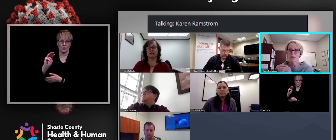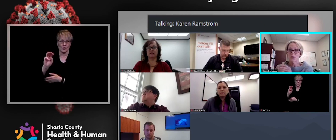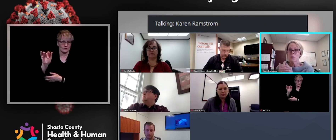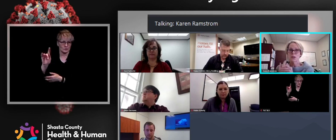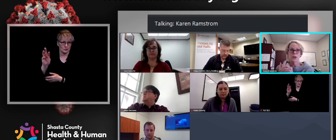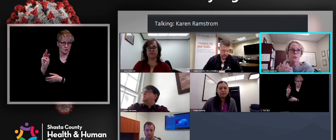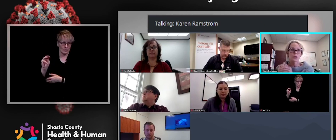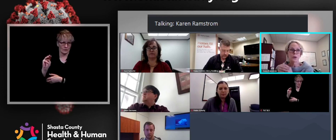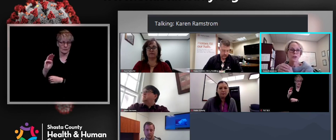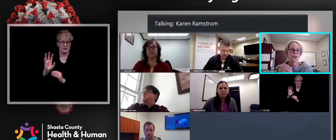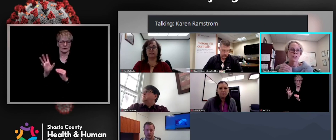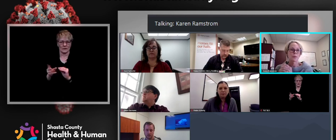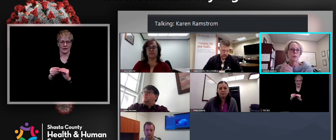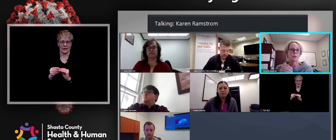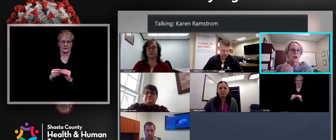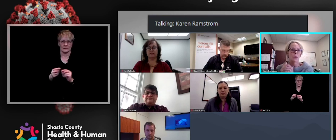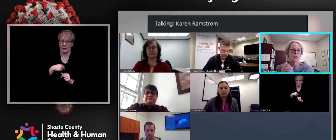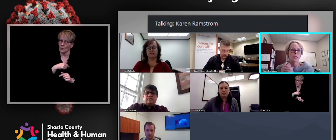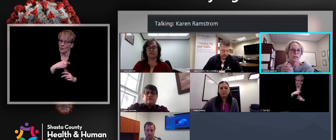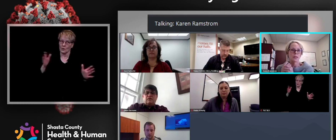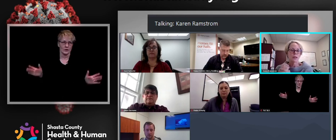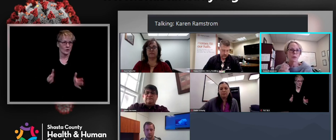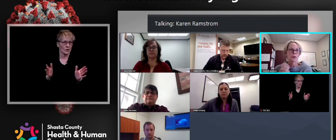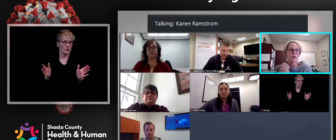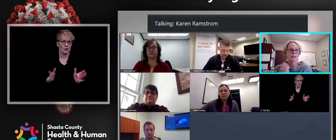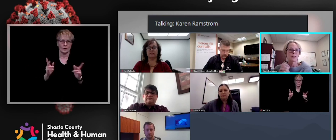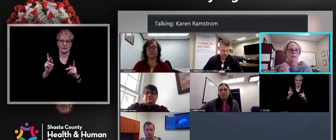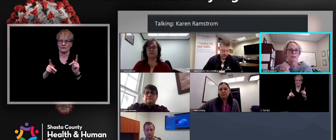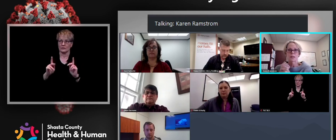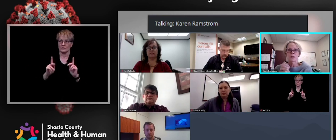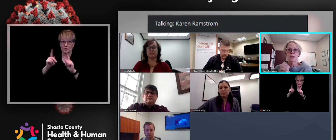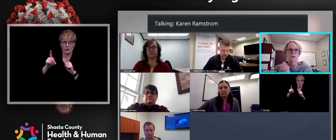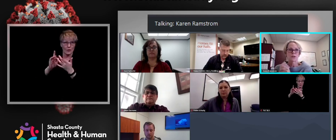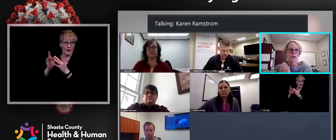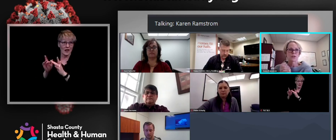so we do encourage people to go online and sign up and go get tested at any of those locations.